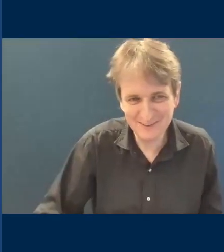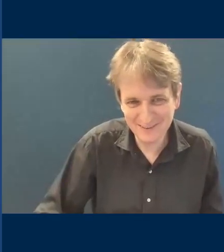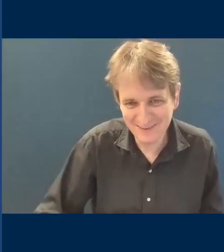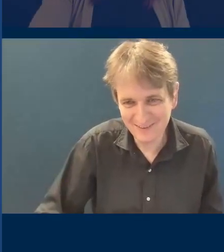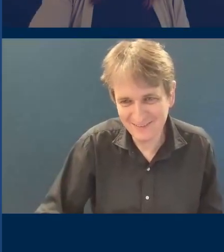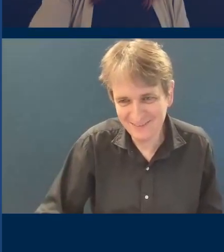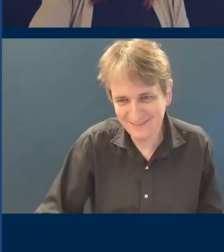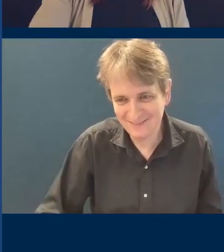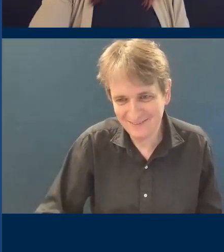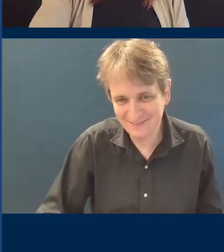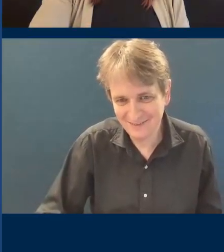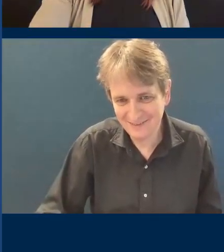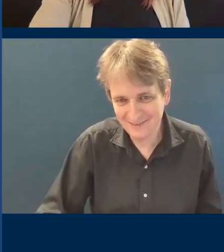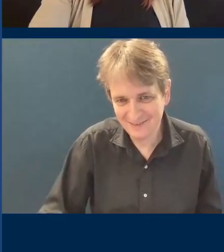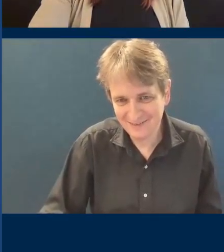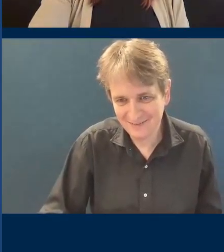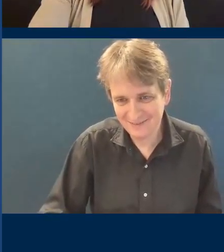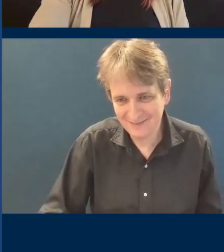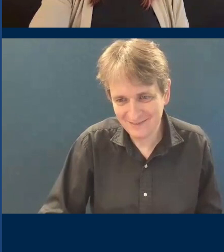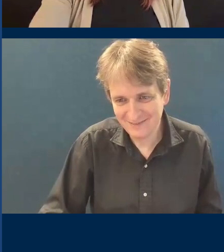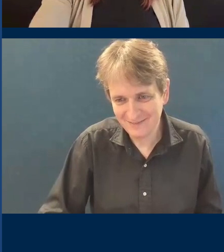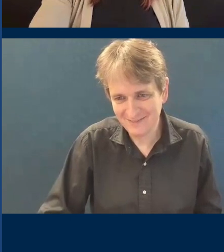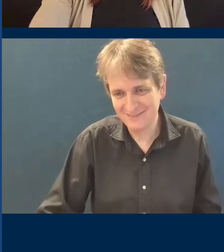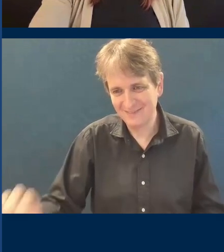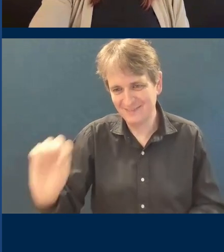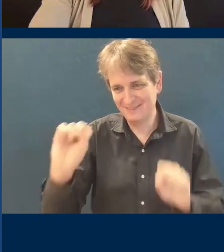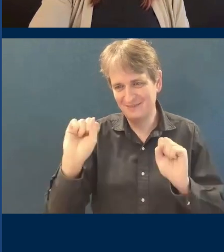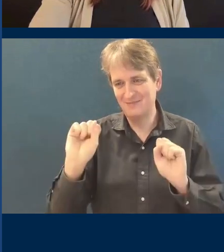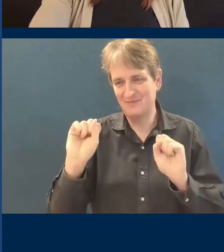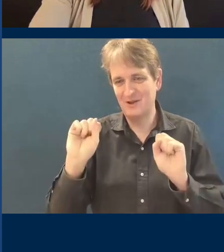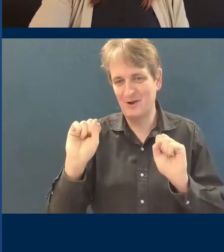ASLEnglish interpreter Christine Saunders: Alright. Let me ASLEnglish interpreter Christine Saunders: change my screen around here so I can see everything just a second.